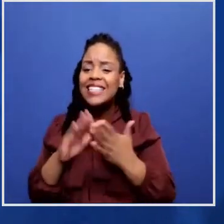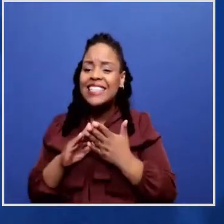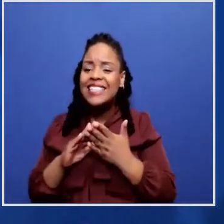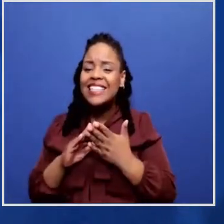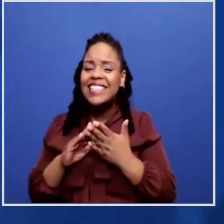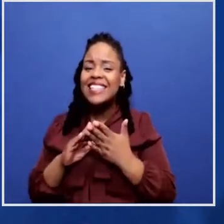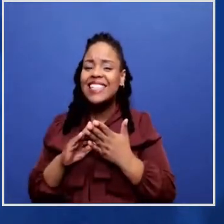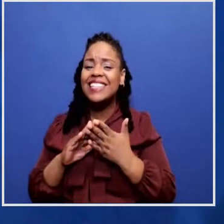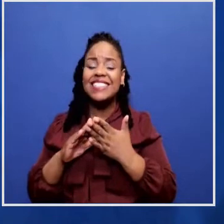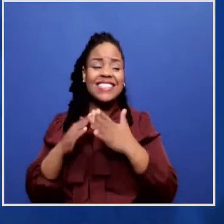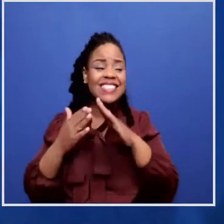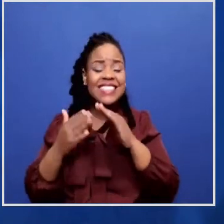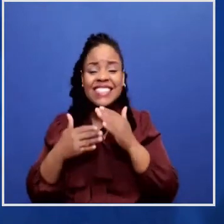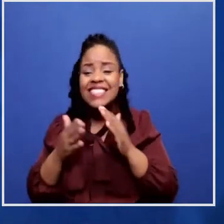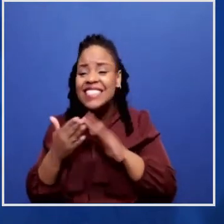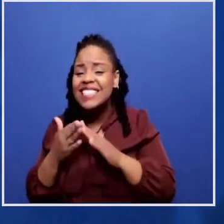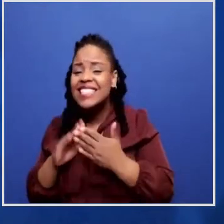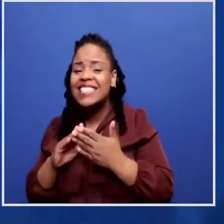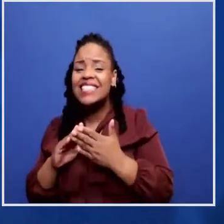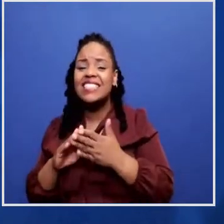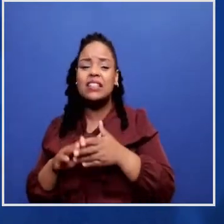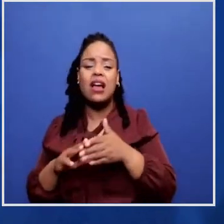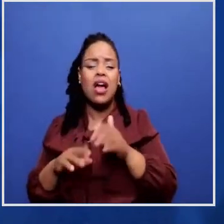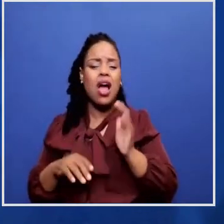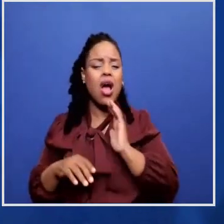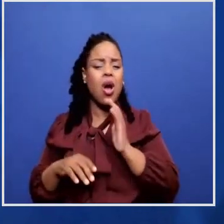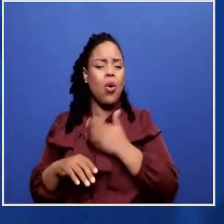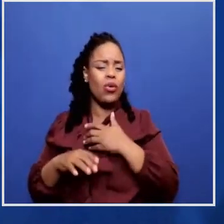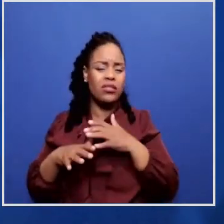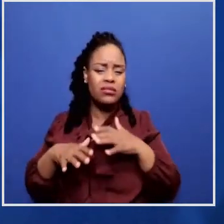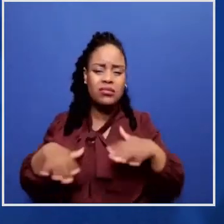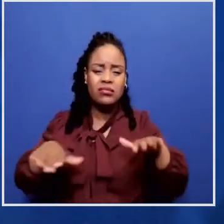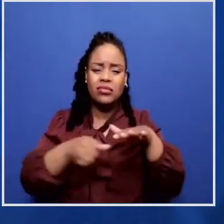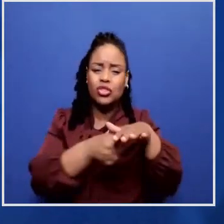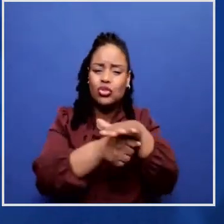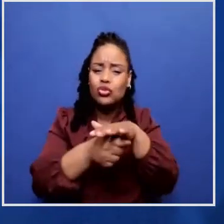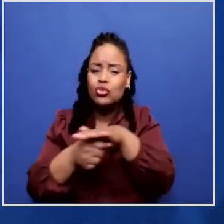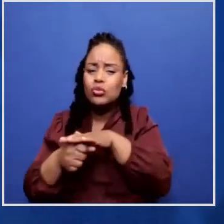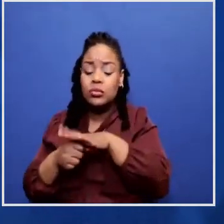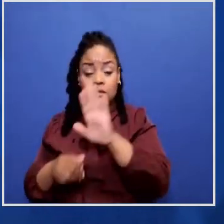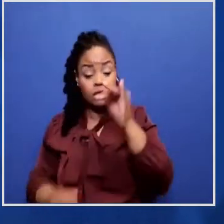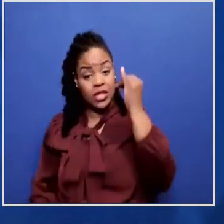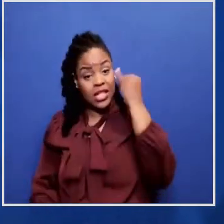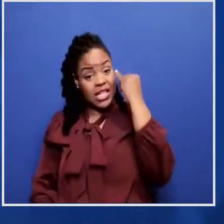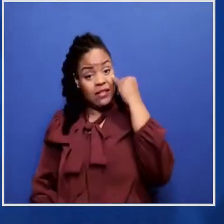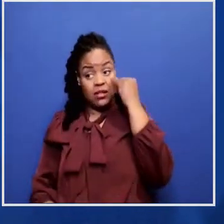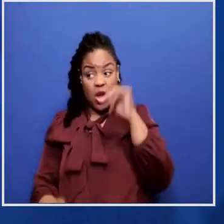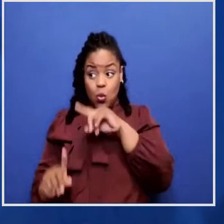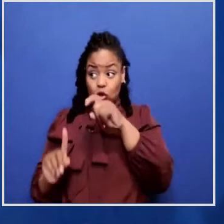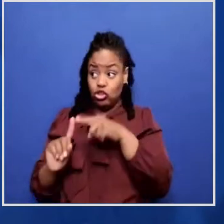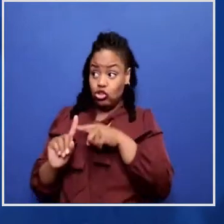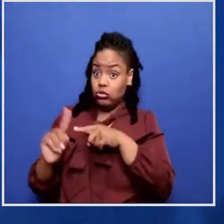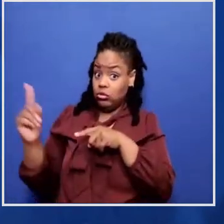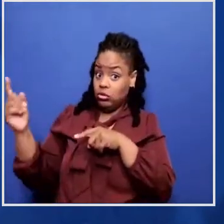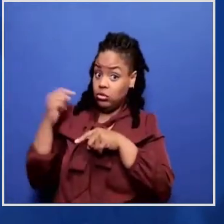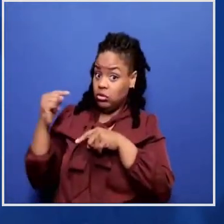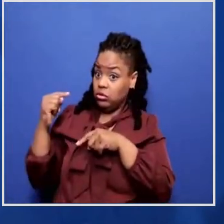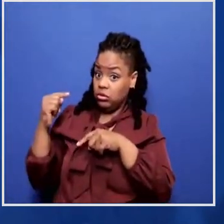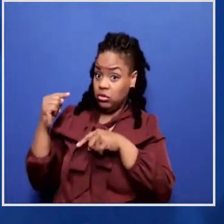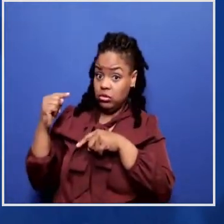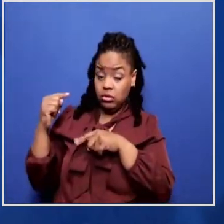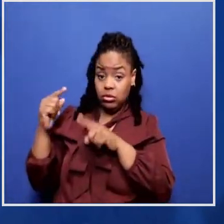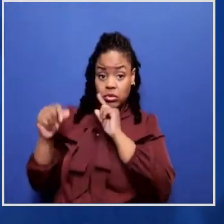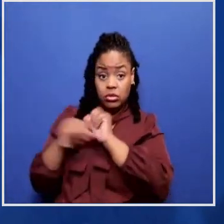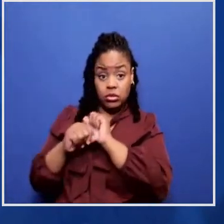TOWNS, OUR NATION WOULD BE IF WE